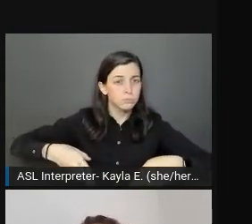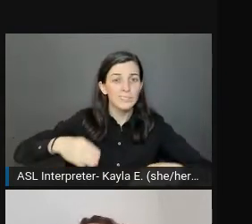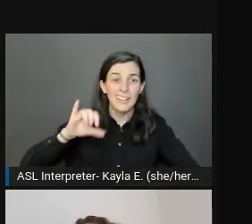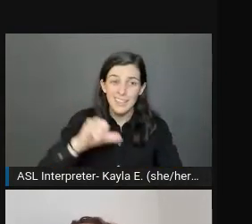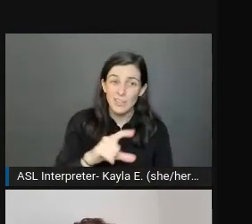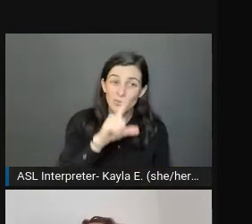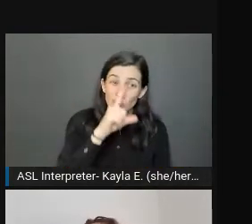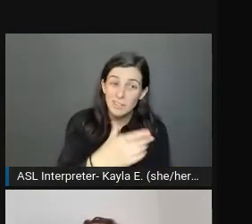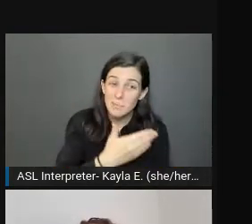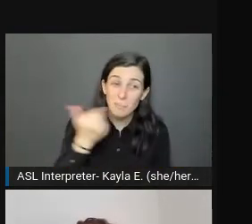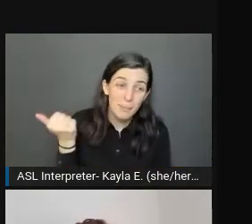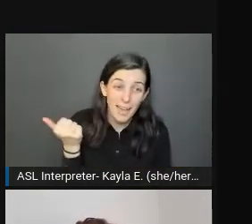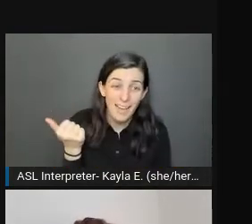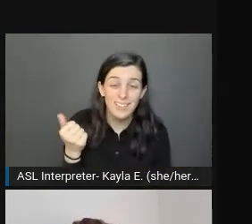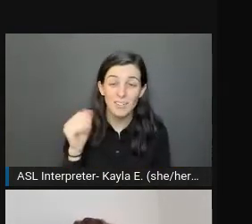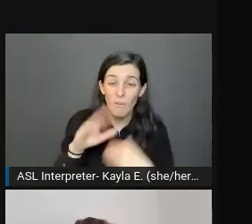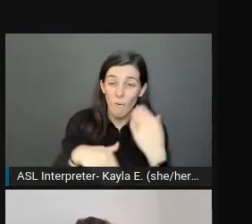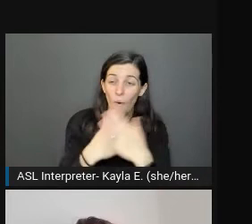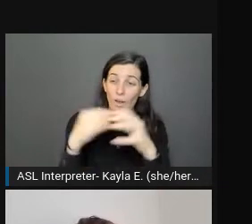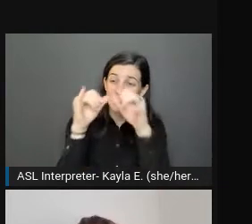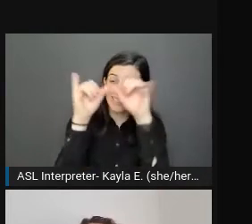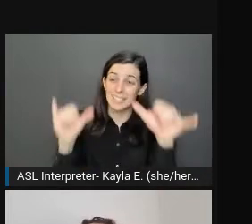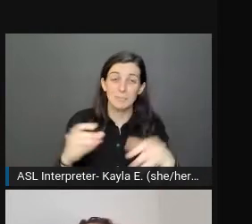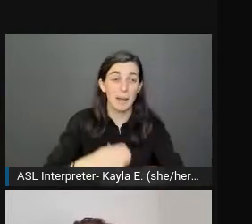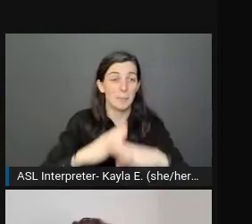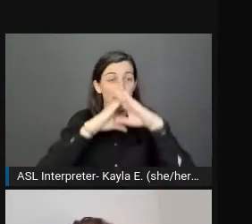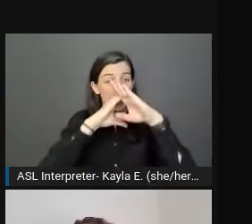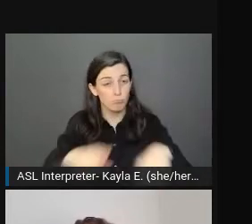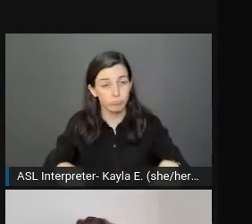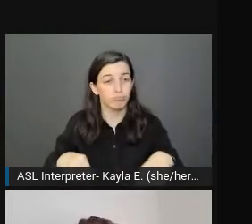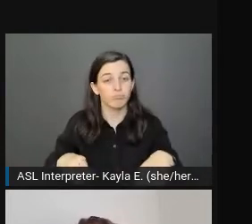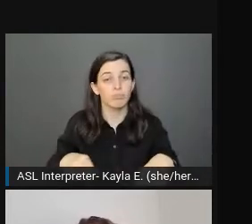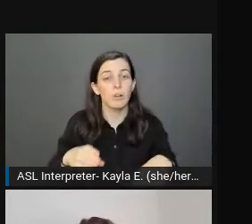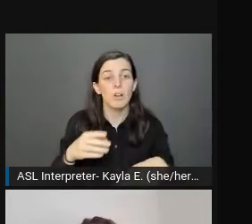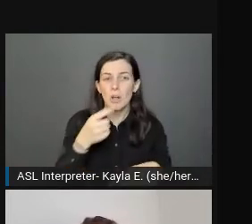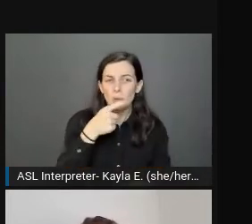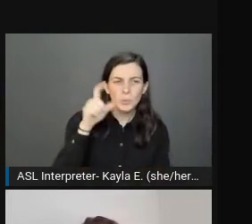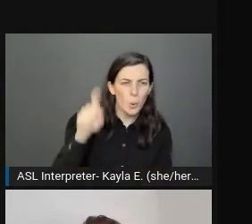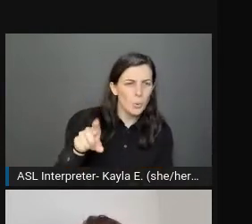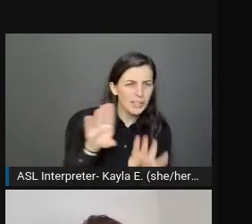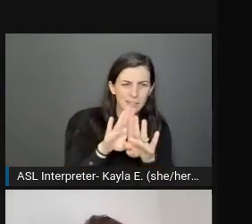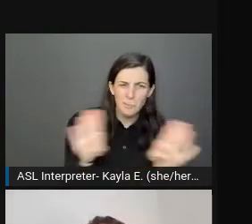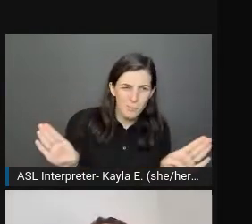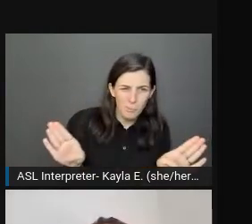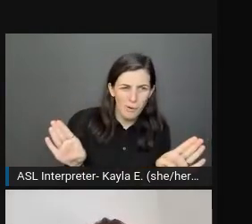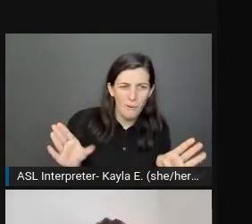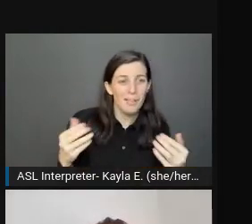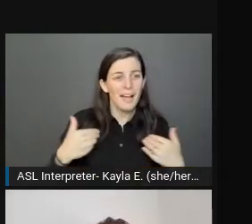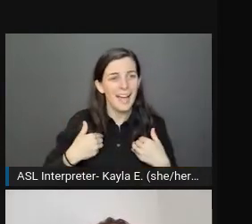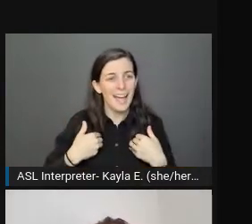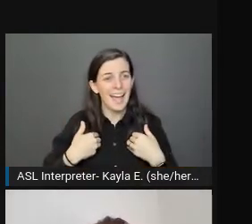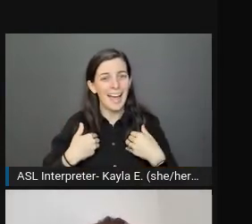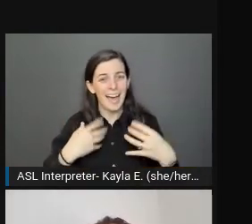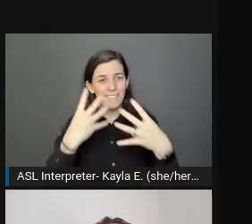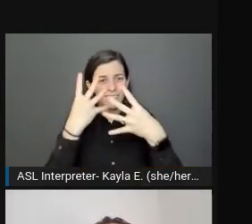when we no longer have a wall, but we could put up a fence, and then nobody needs a specific solution, or a customized solution, rather.